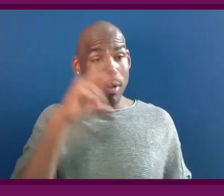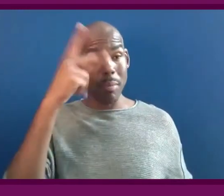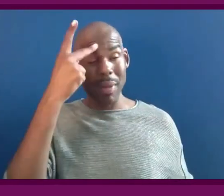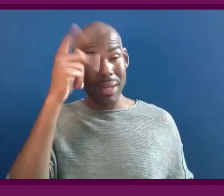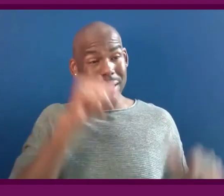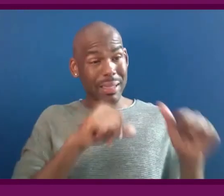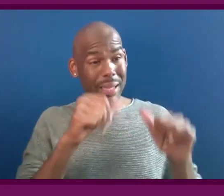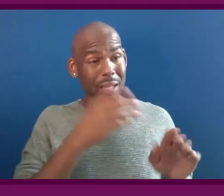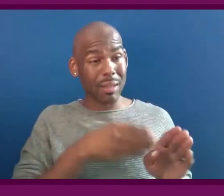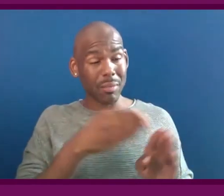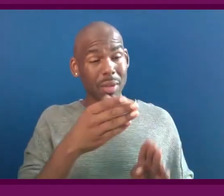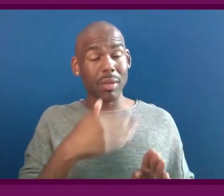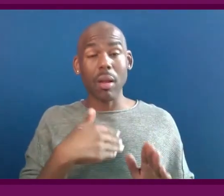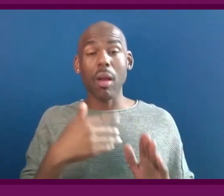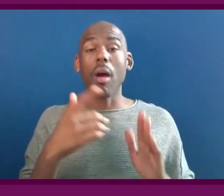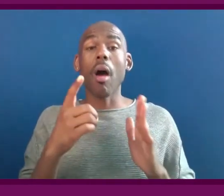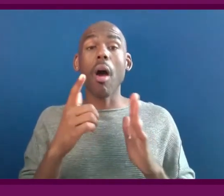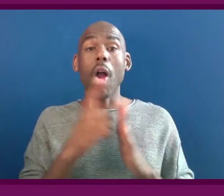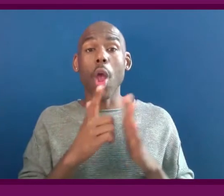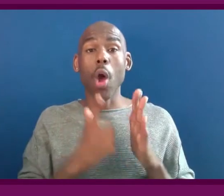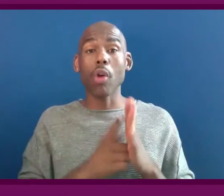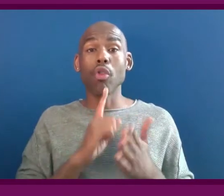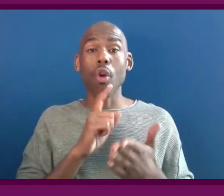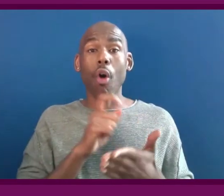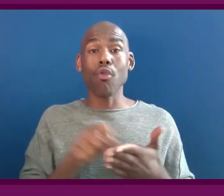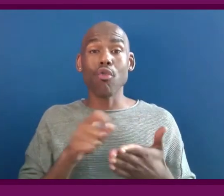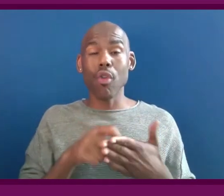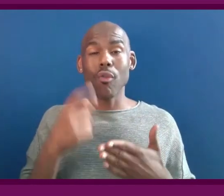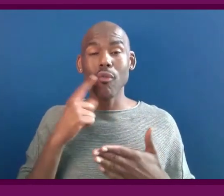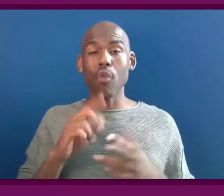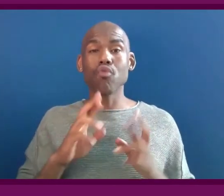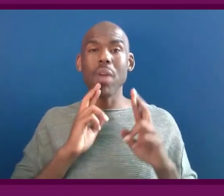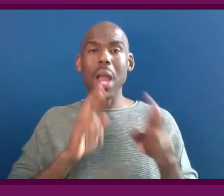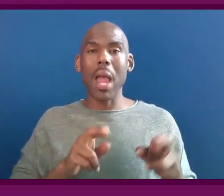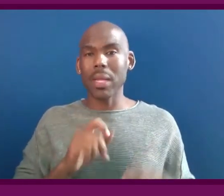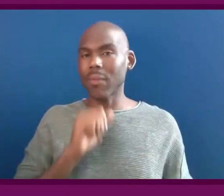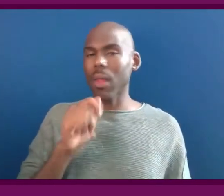That our laws are written to be reactive, not proactive.